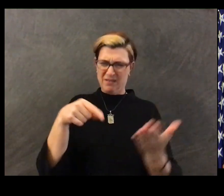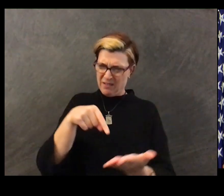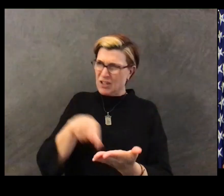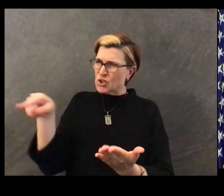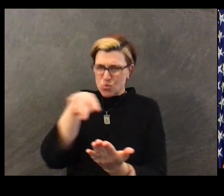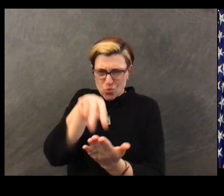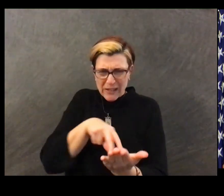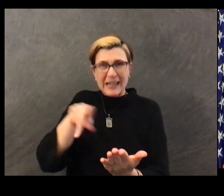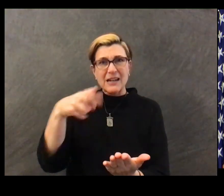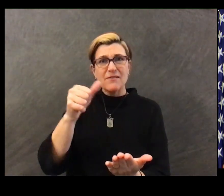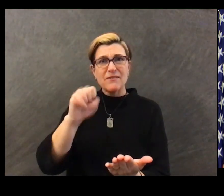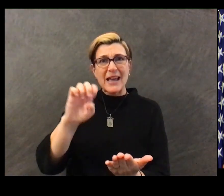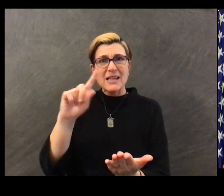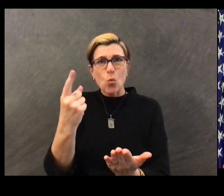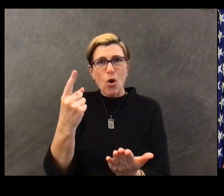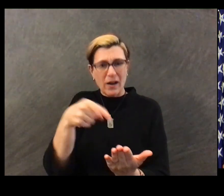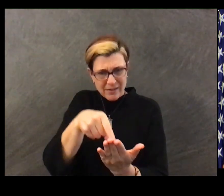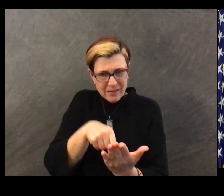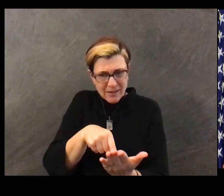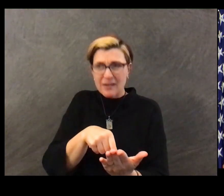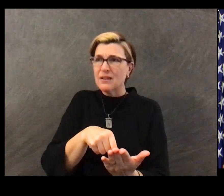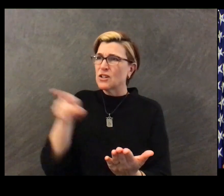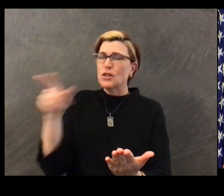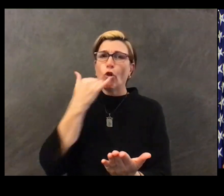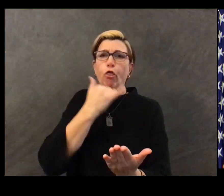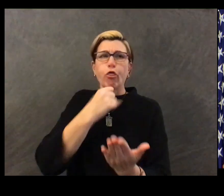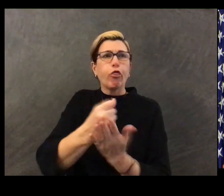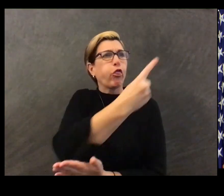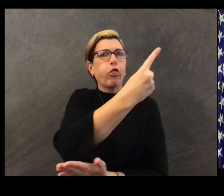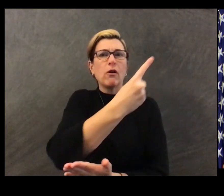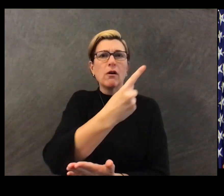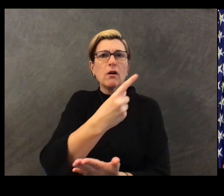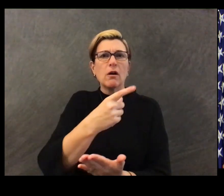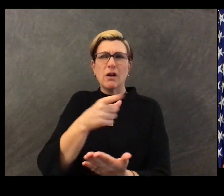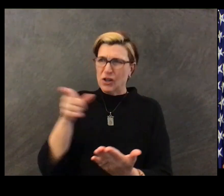the incredible people of Georgia they're incredible people I love those people